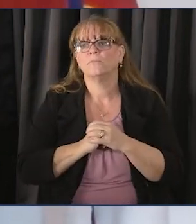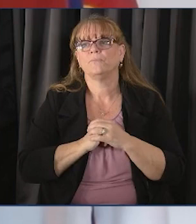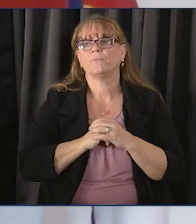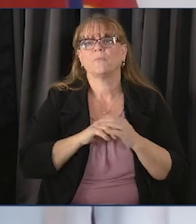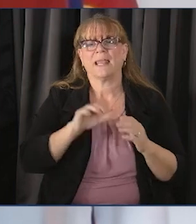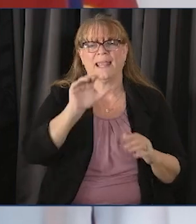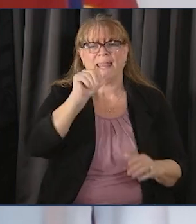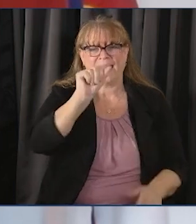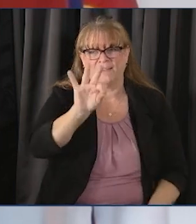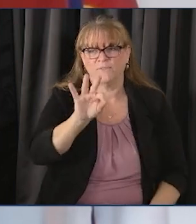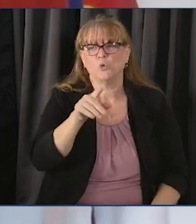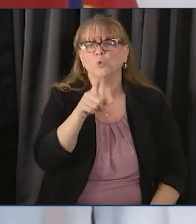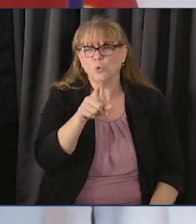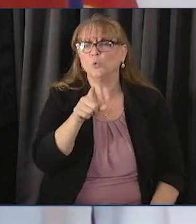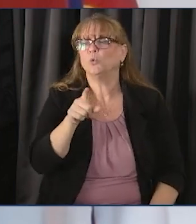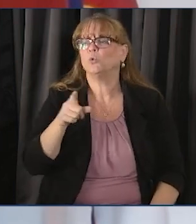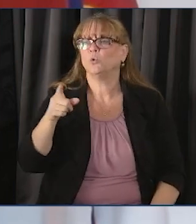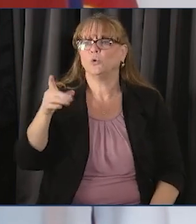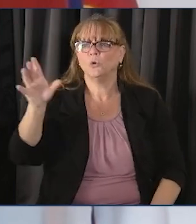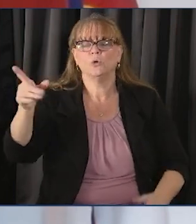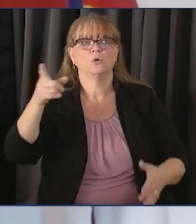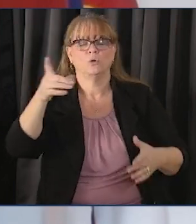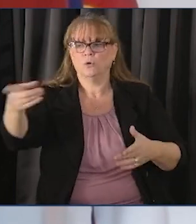reply. These are only legitimate providers.